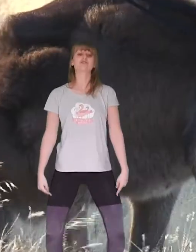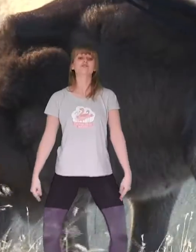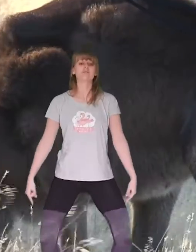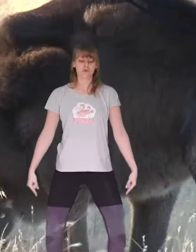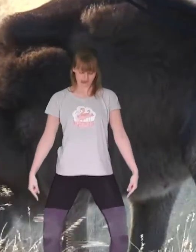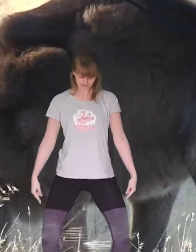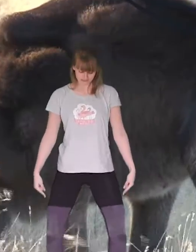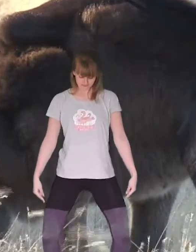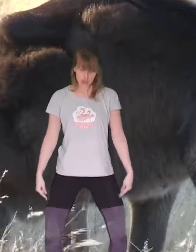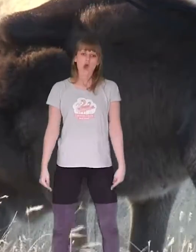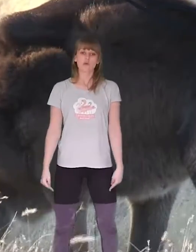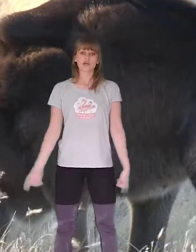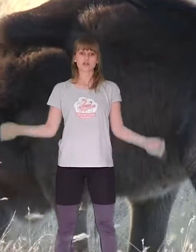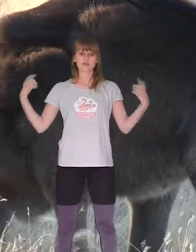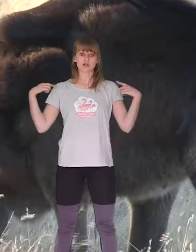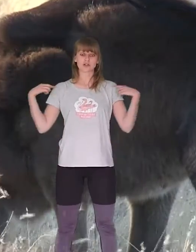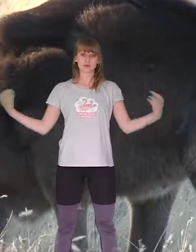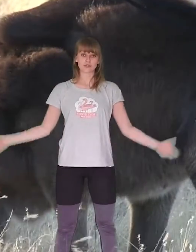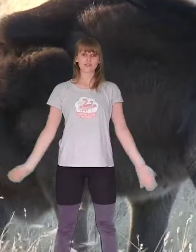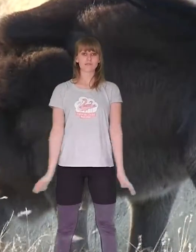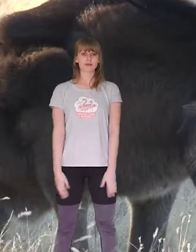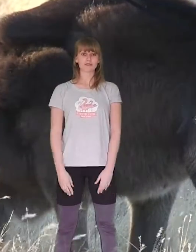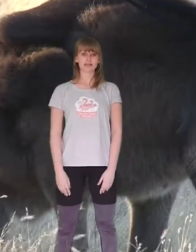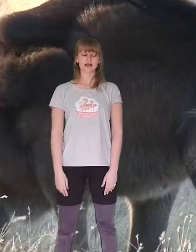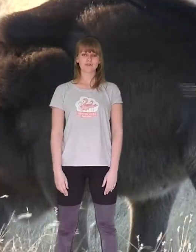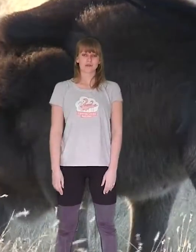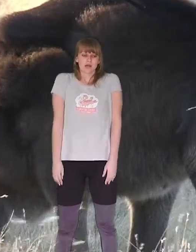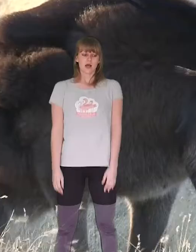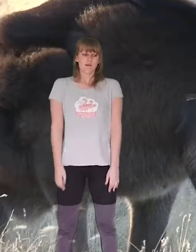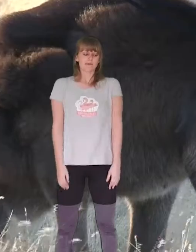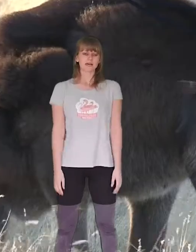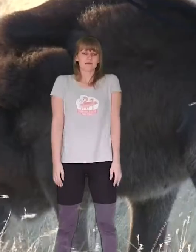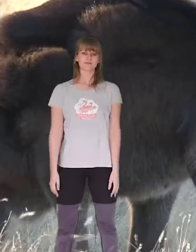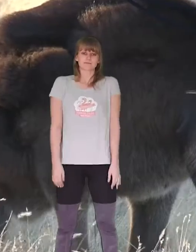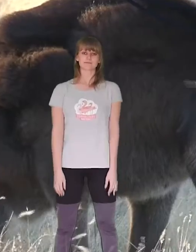small bounce. We could use our shoulders to bounce like a kangaroo. Up and down.